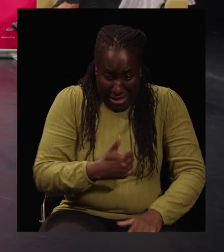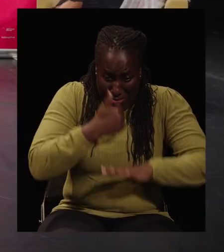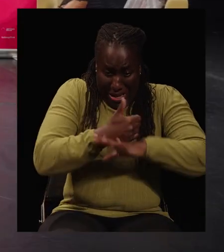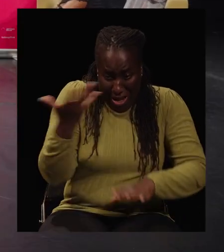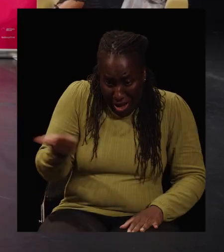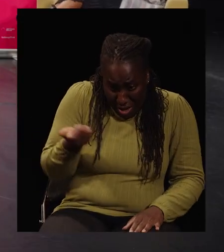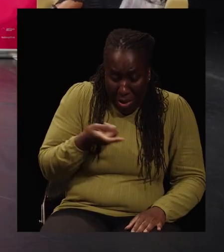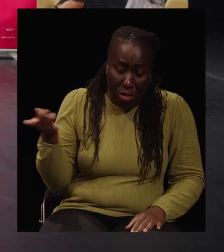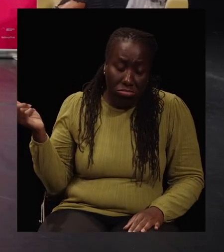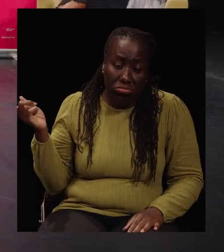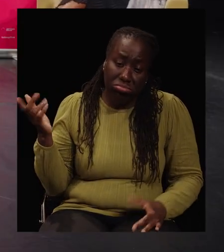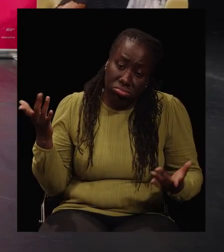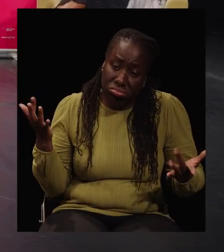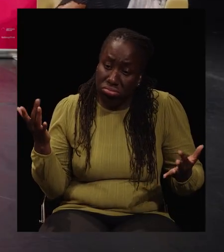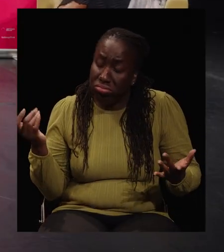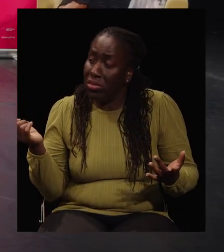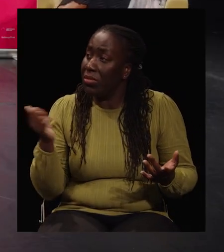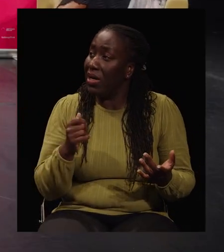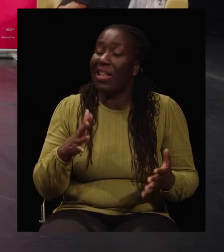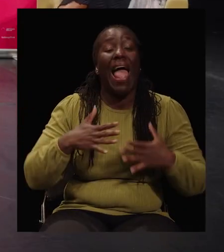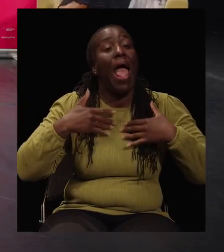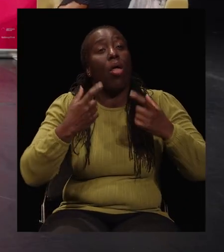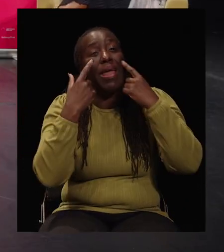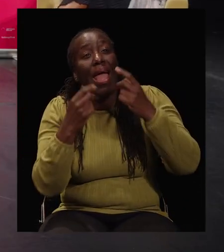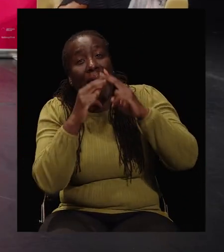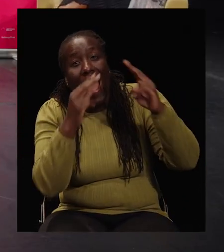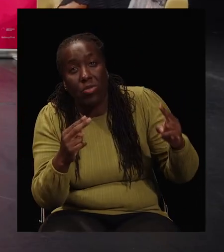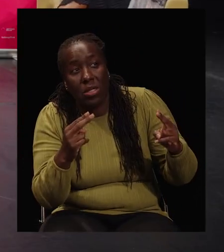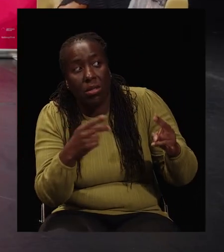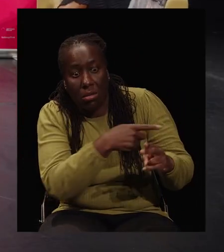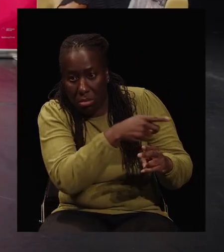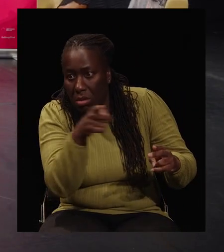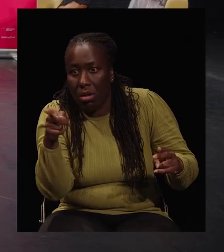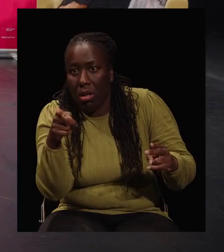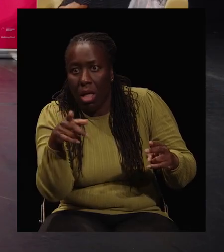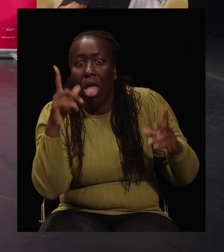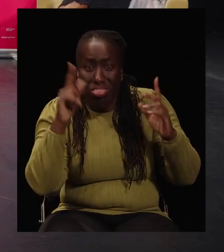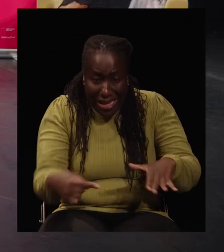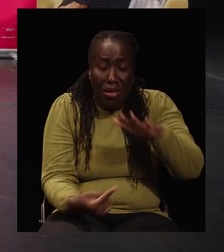or bring back the welfare state, healthcare, housing, they're important things to people from working class backgrounds.